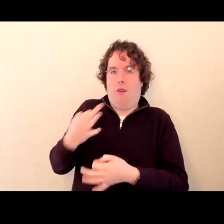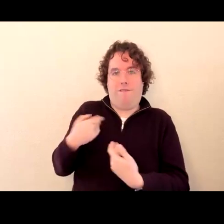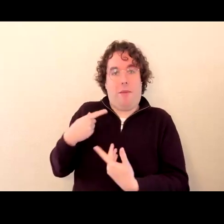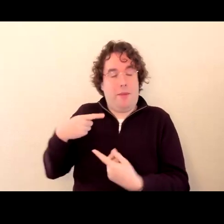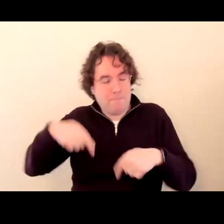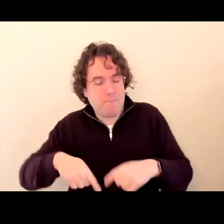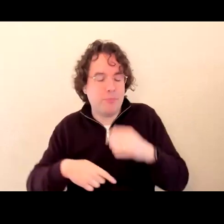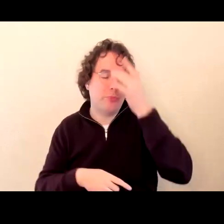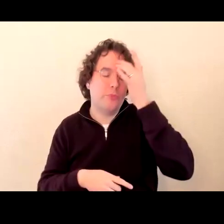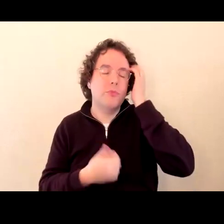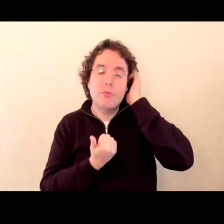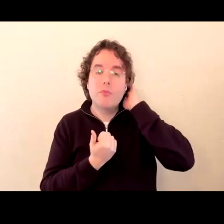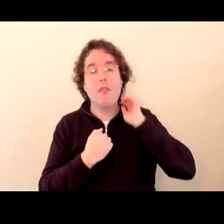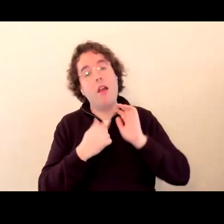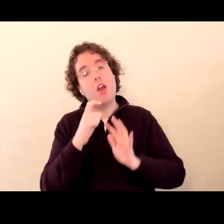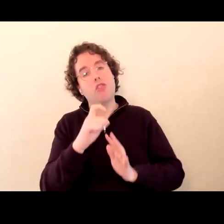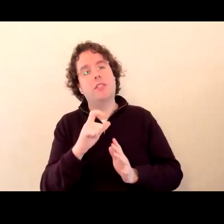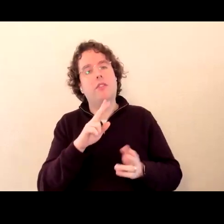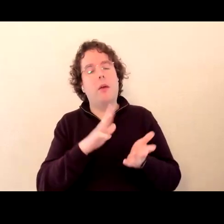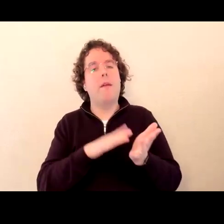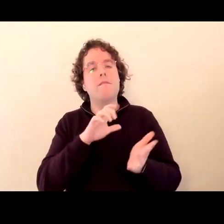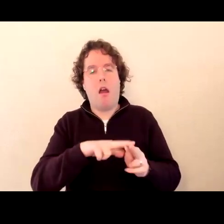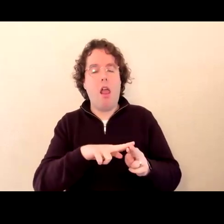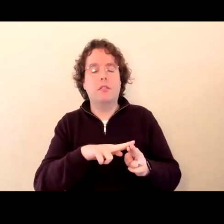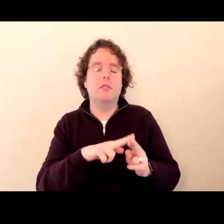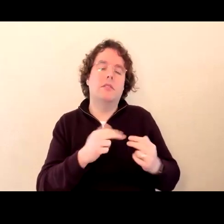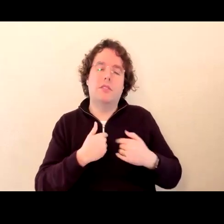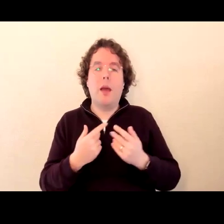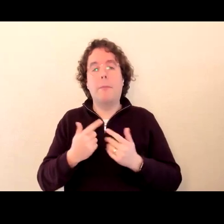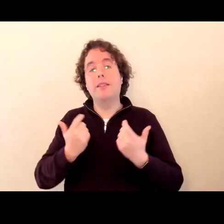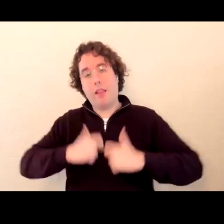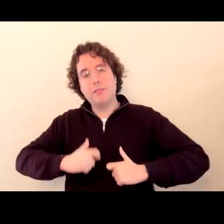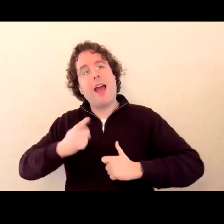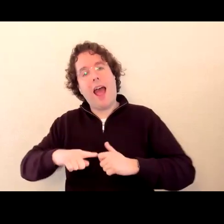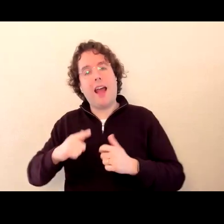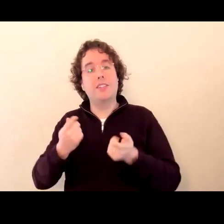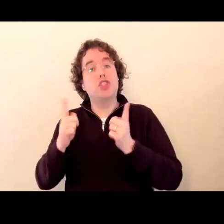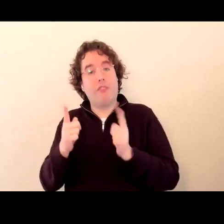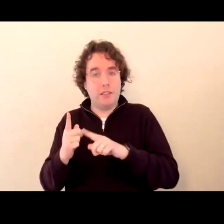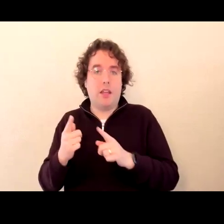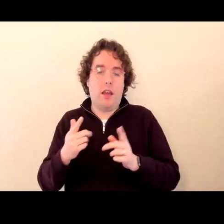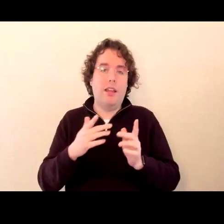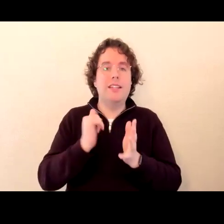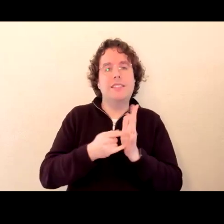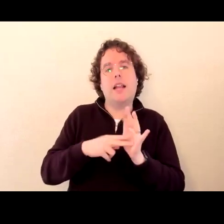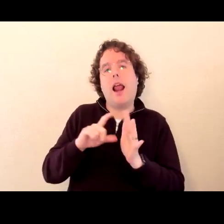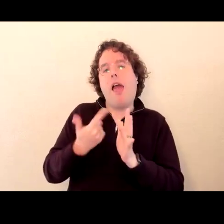I'm a solicitor and director of Sinclairs Law. I am a white man in his late 30s,